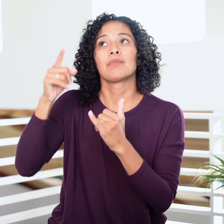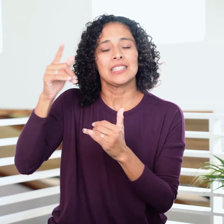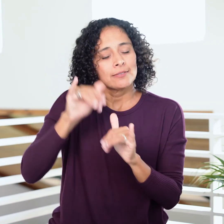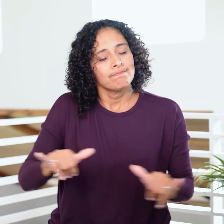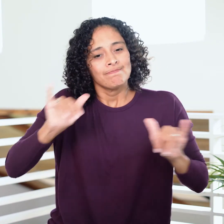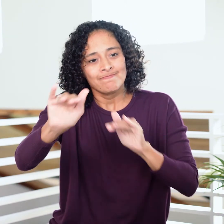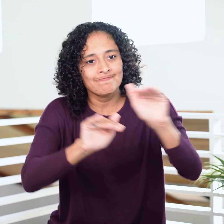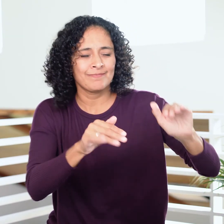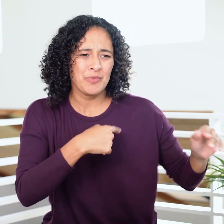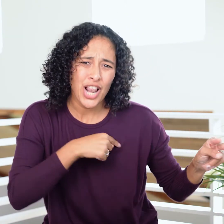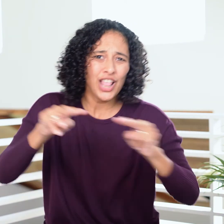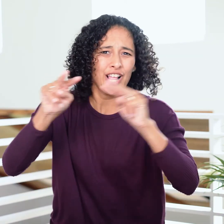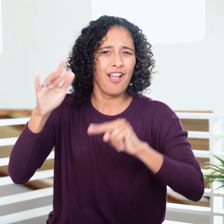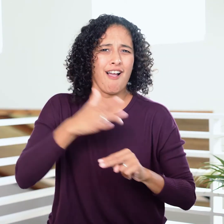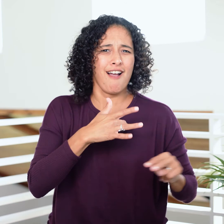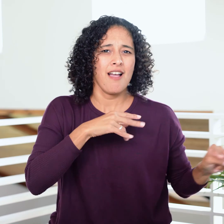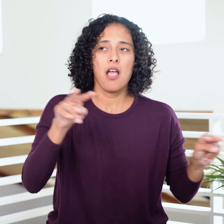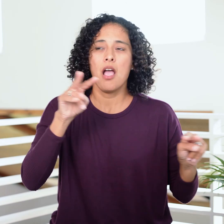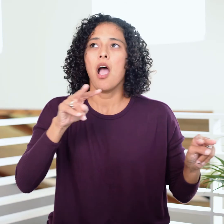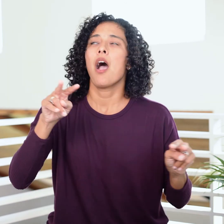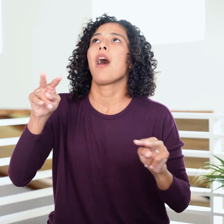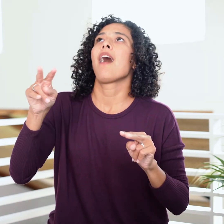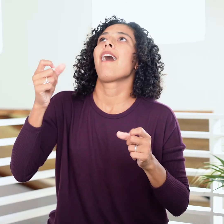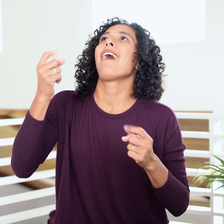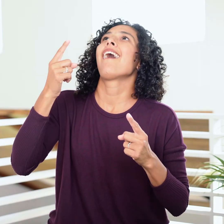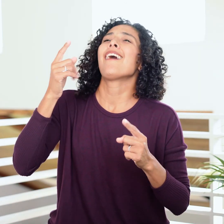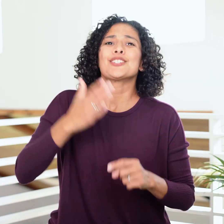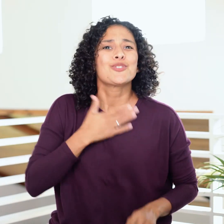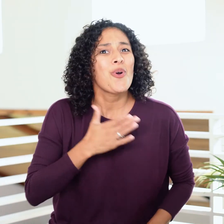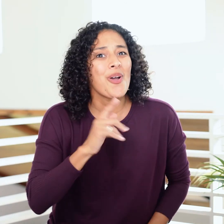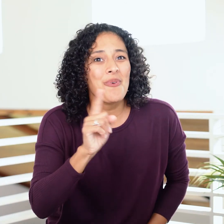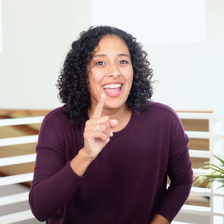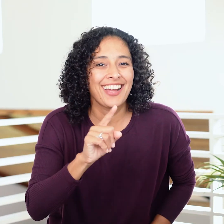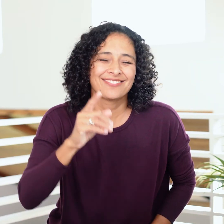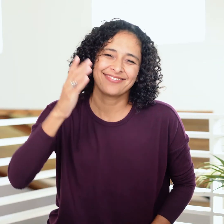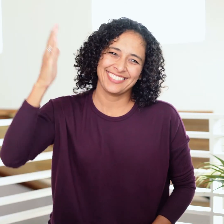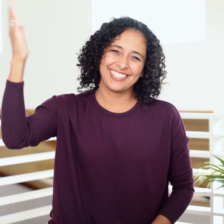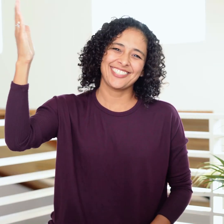He wants us to point others to His heart, because only then can they see that He is where the joy is!